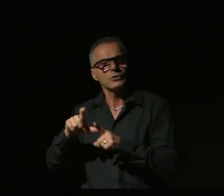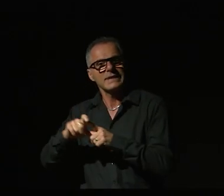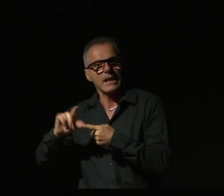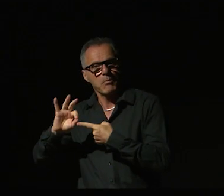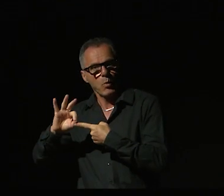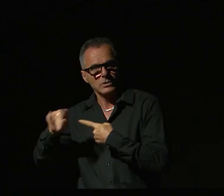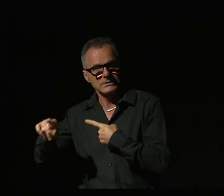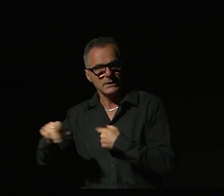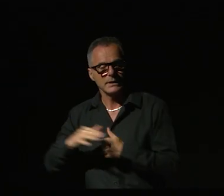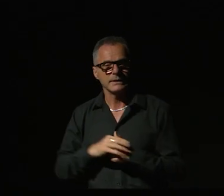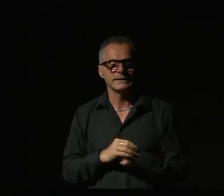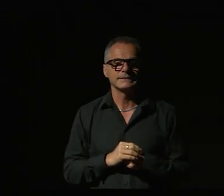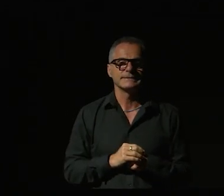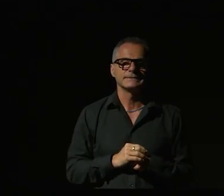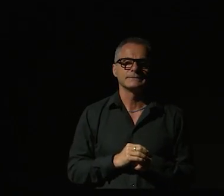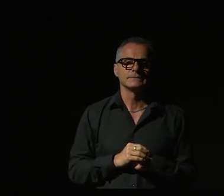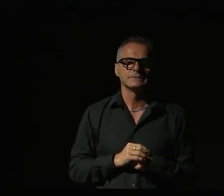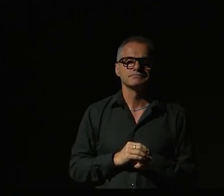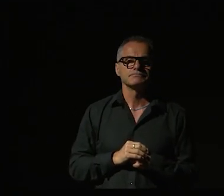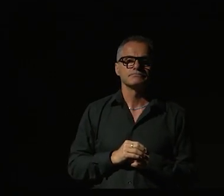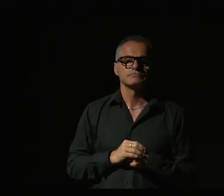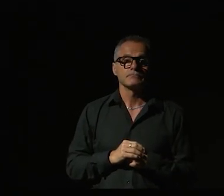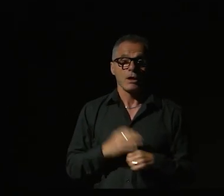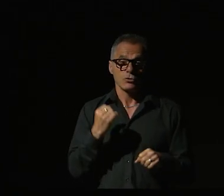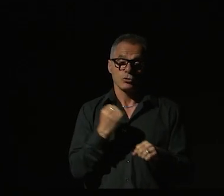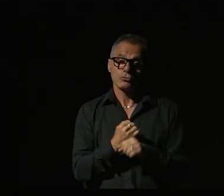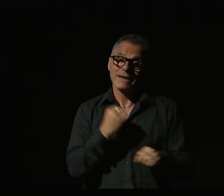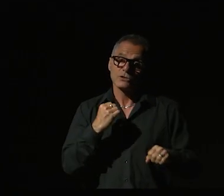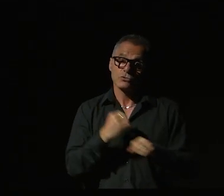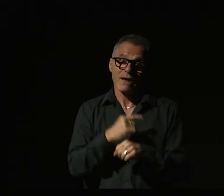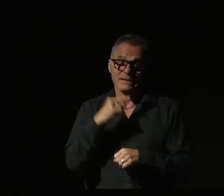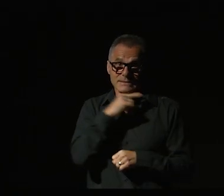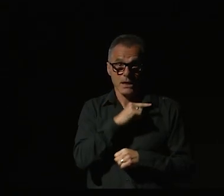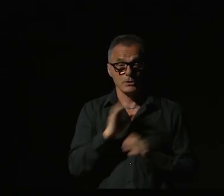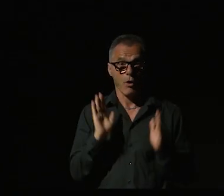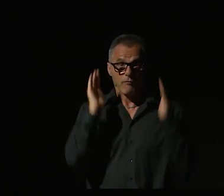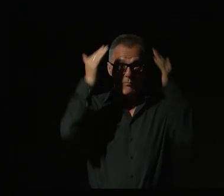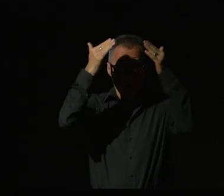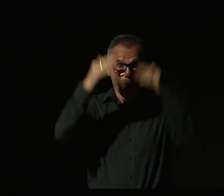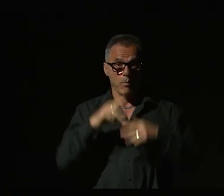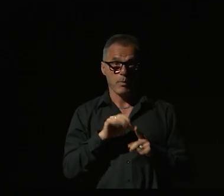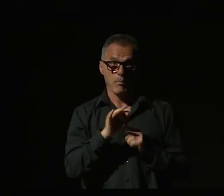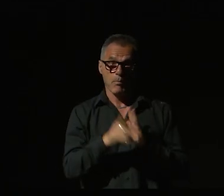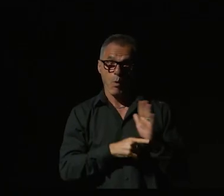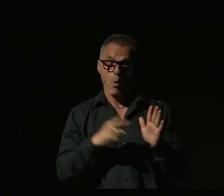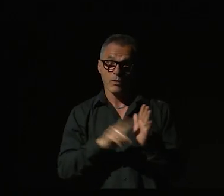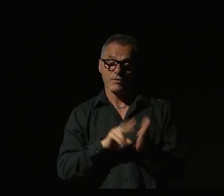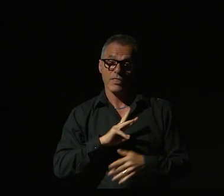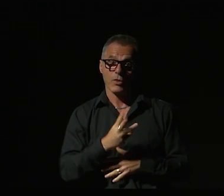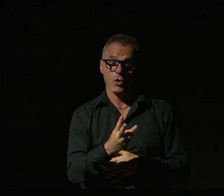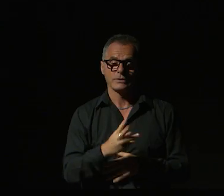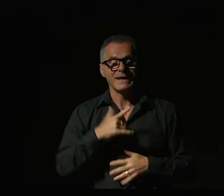Cardinal Odoaro Farnese, the great grandson of Pope Paul III became the primary resident of the palace